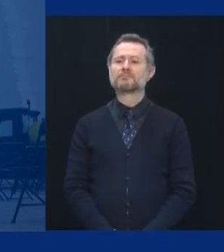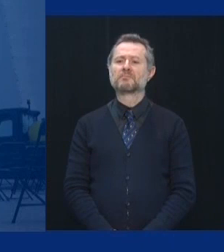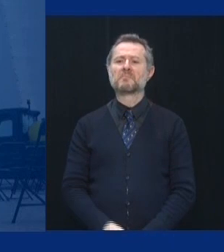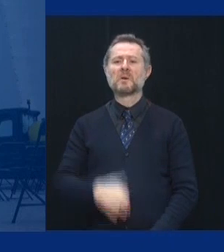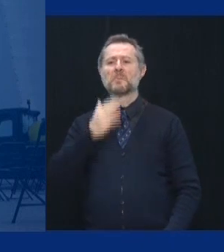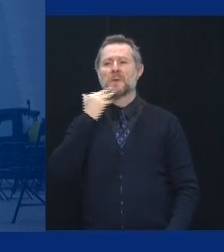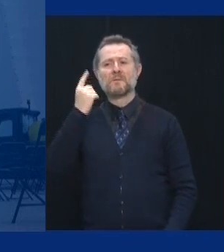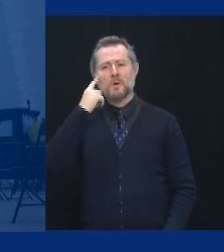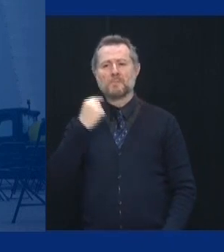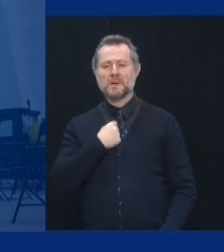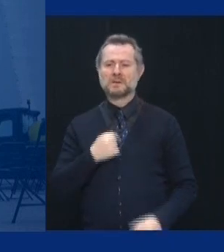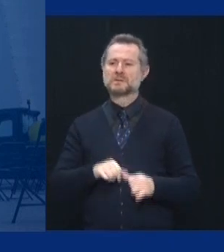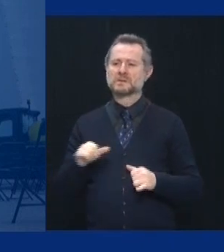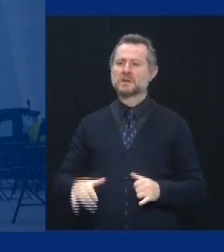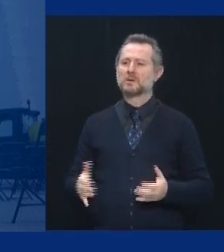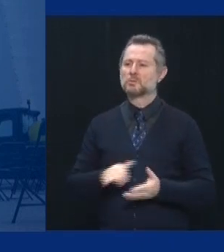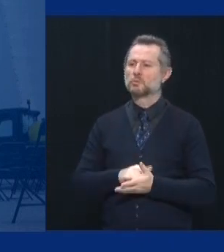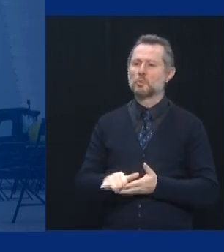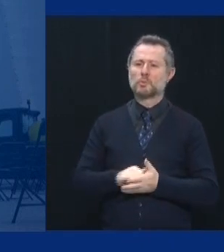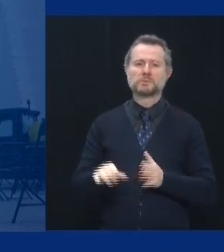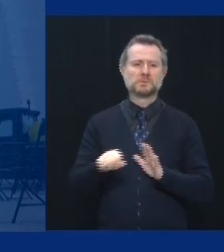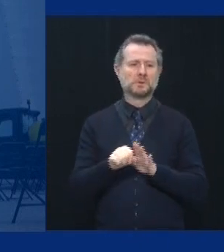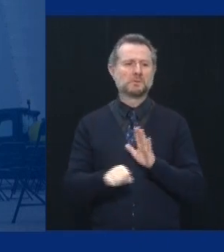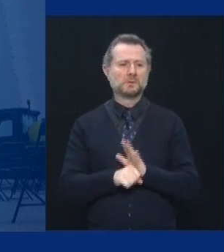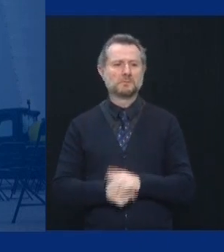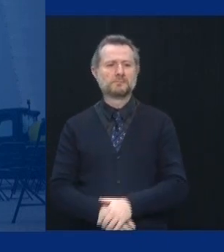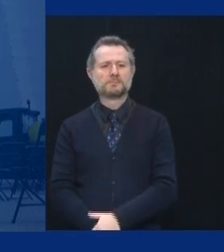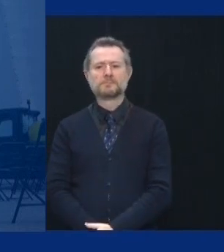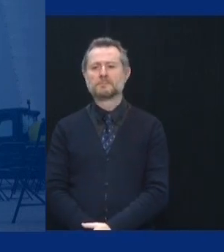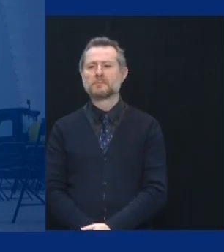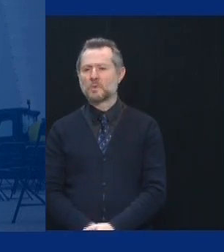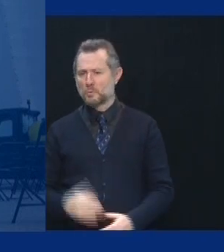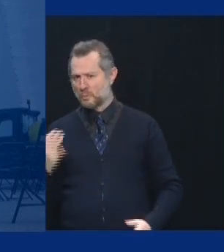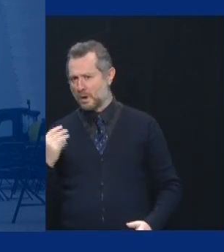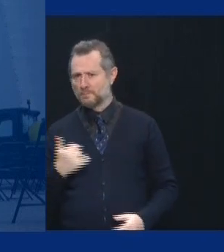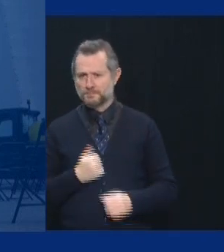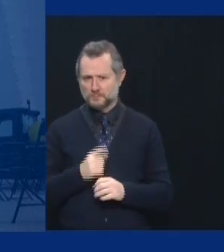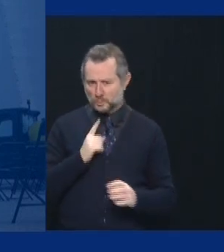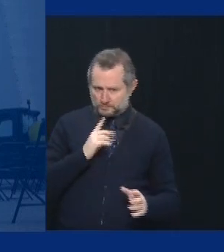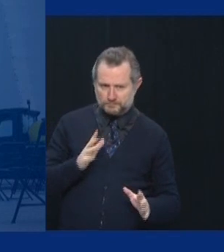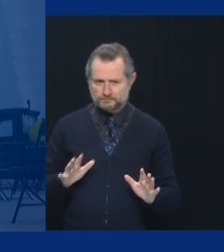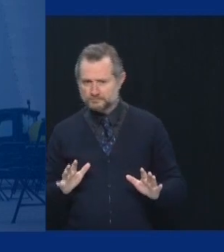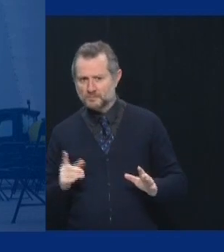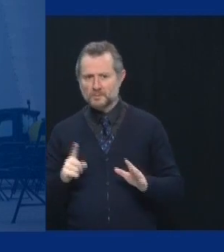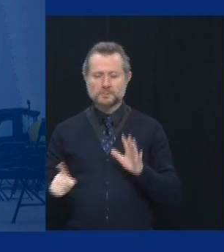PREPARATIONS. WE HAVE POLICE OFFICERS ON STANDBY.